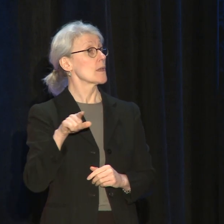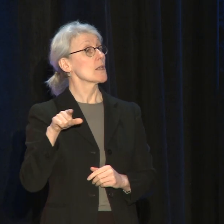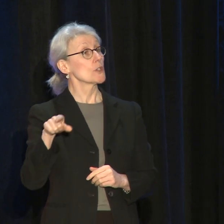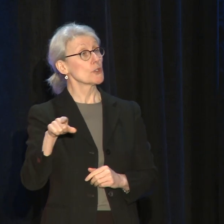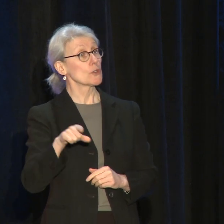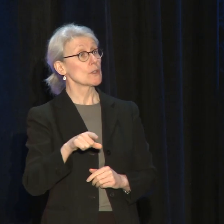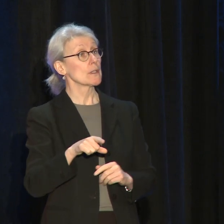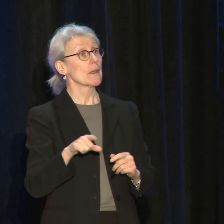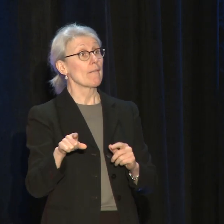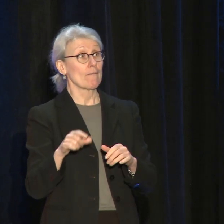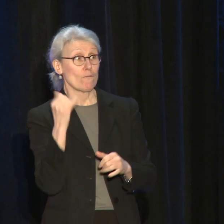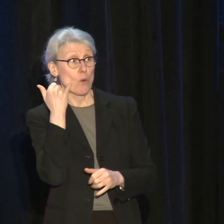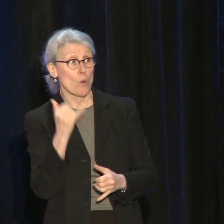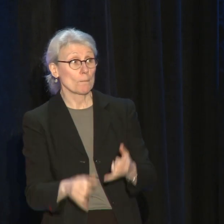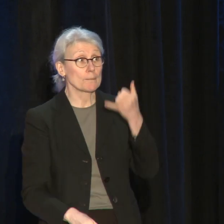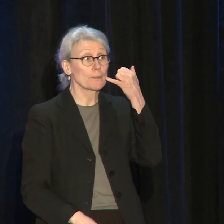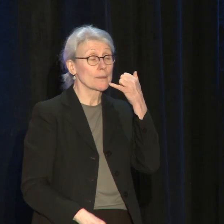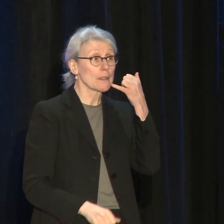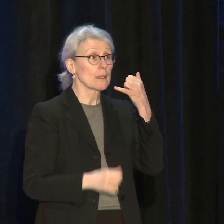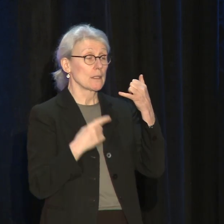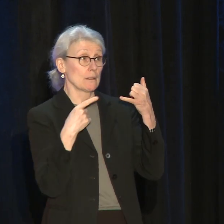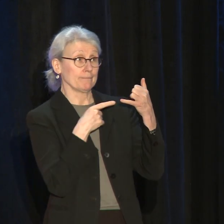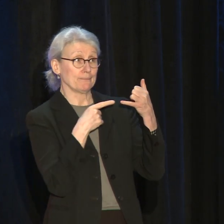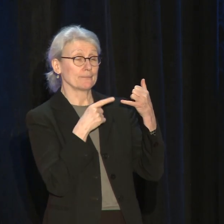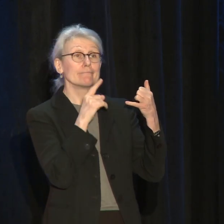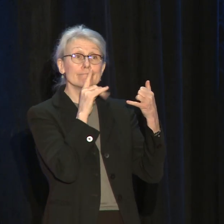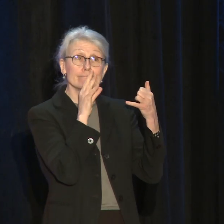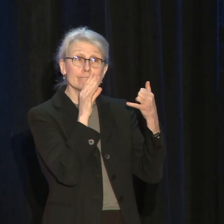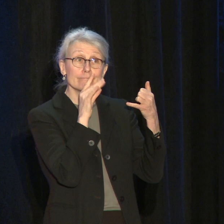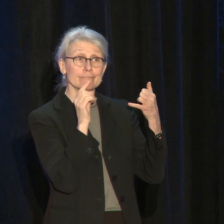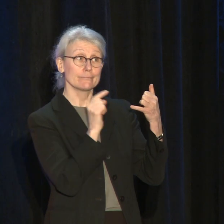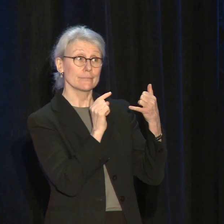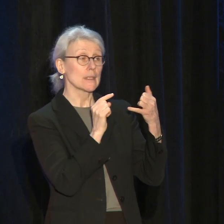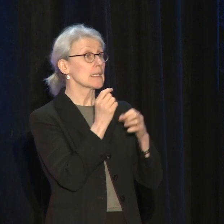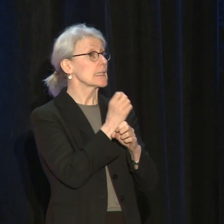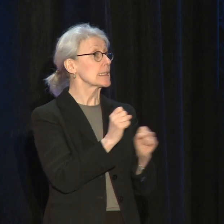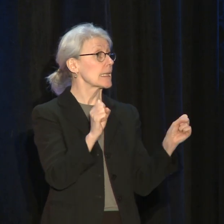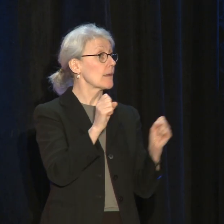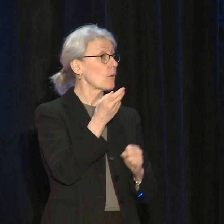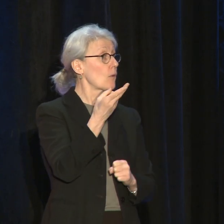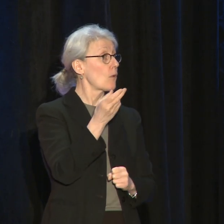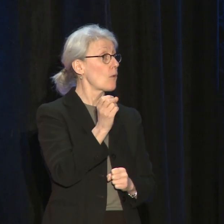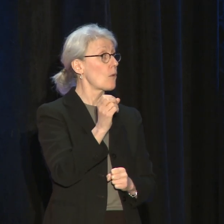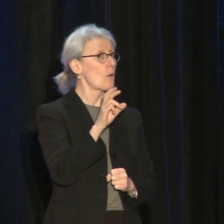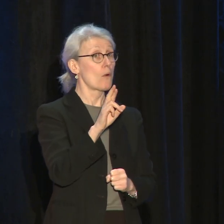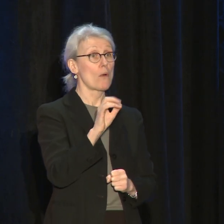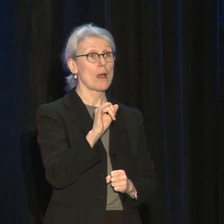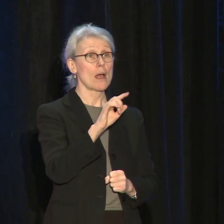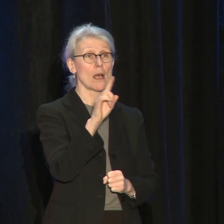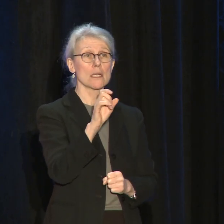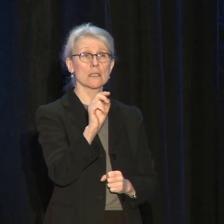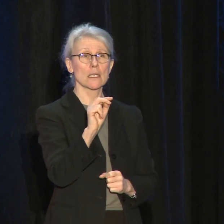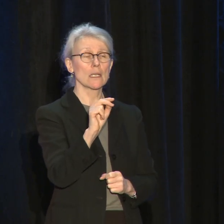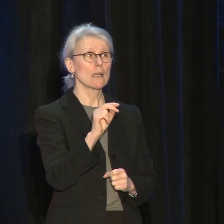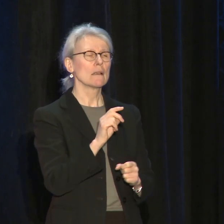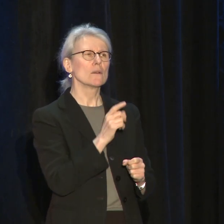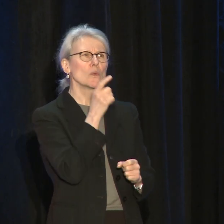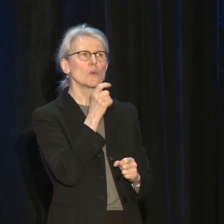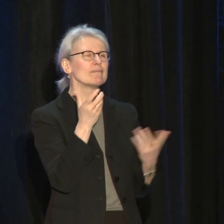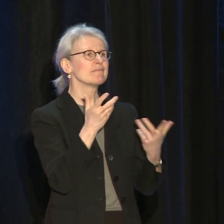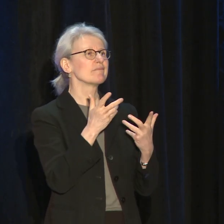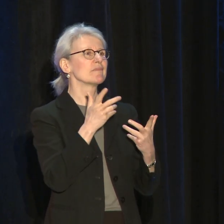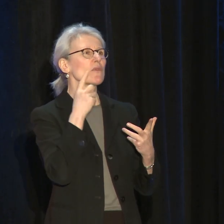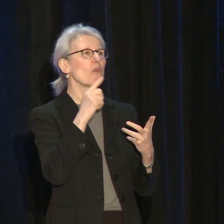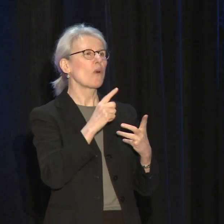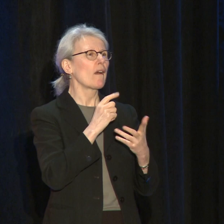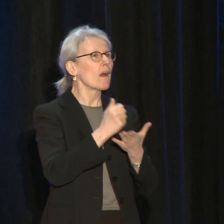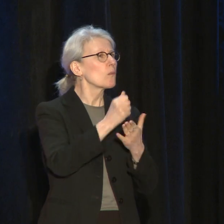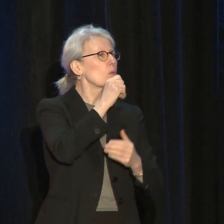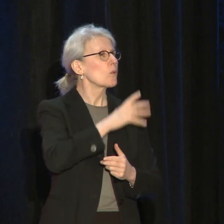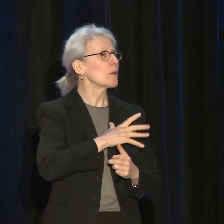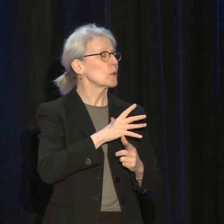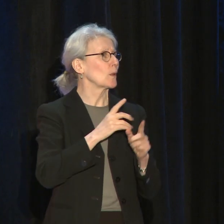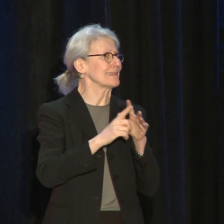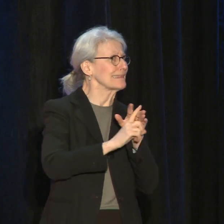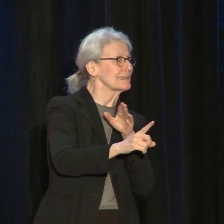the phone a call to Safe Horizons Center for Domestic Violence that she'd read about in buses